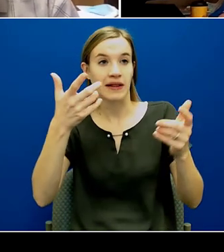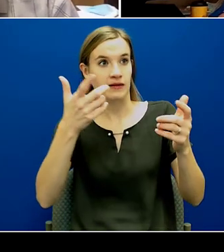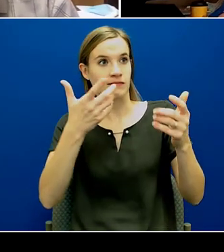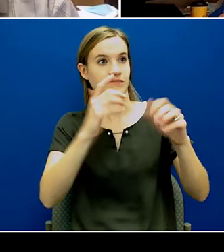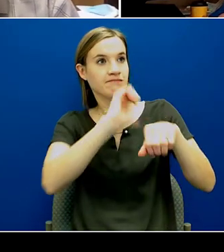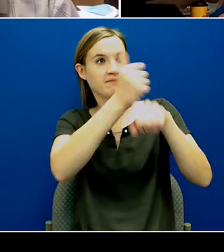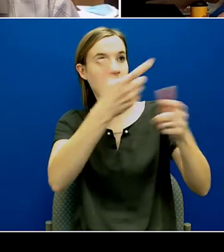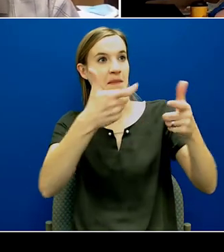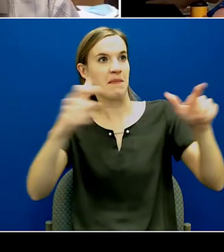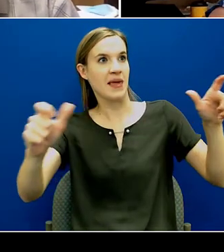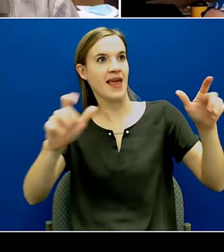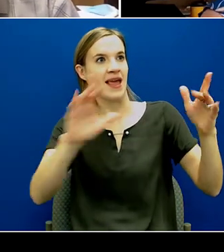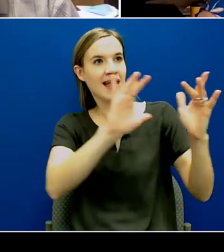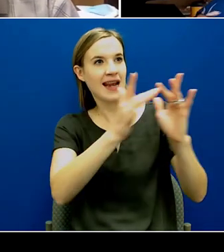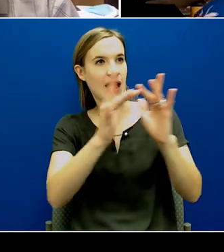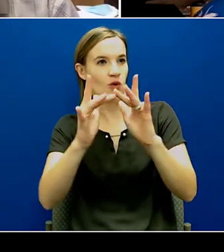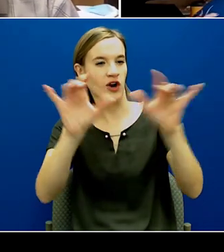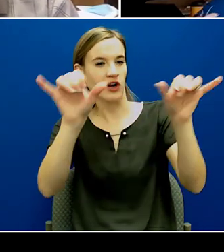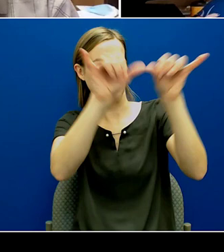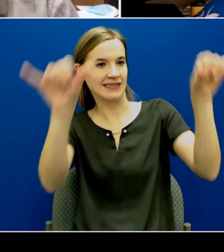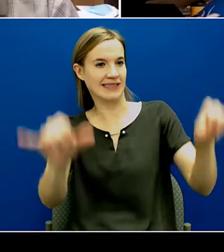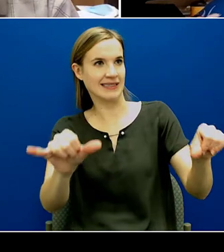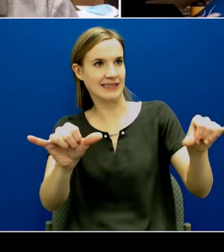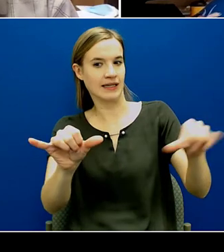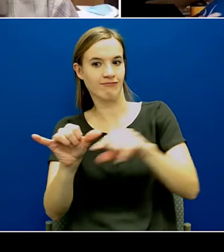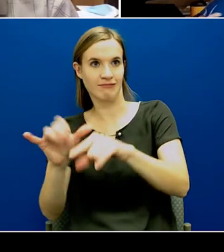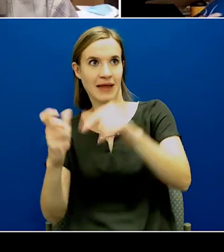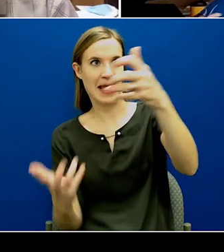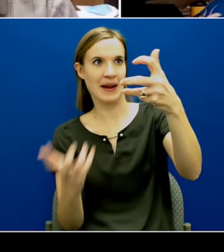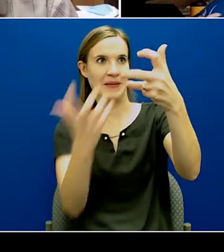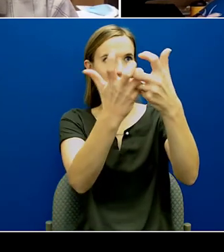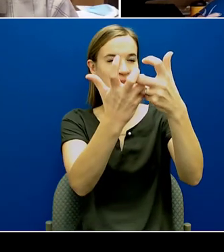time talking about transportation because it continues to be such a barrier for a lot of